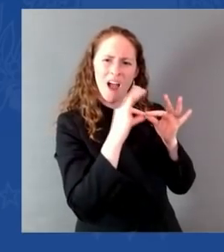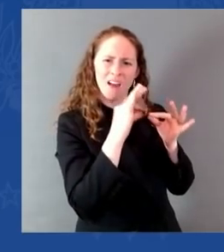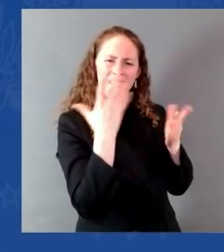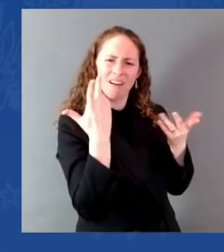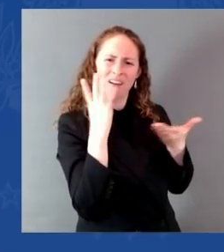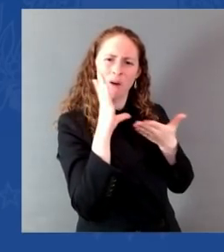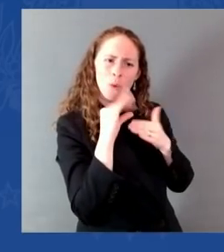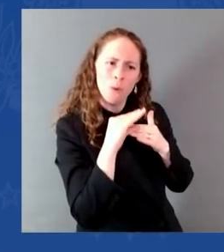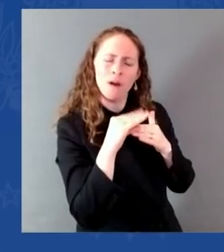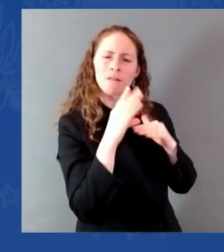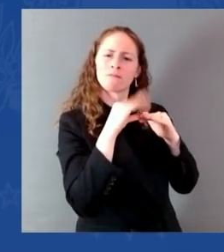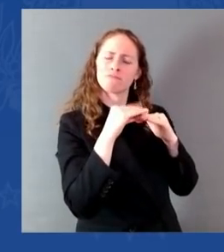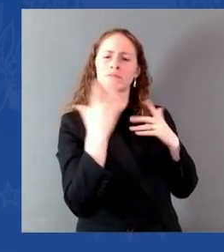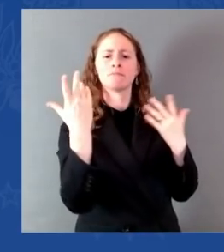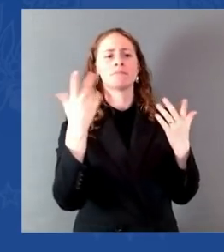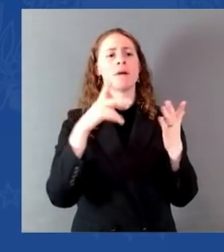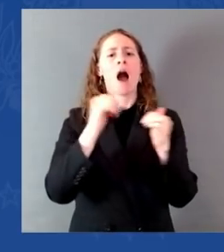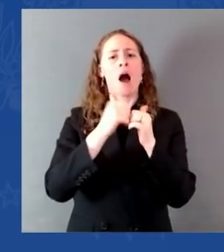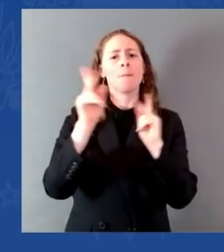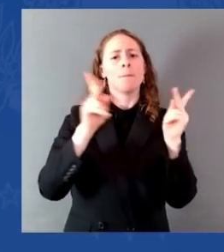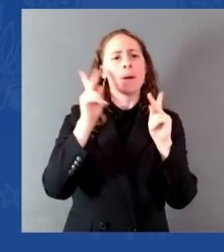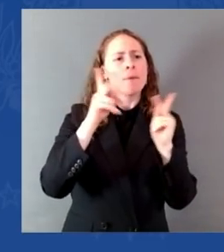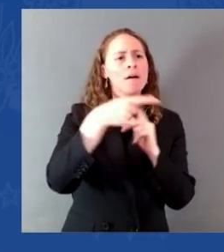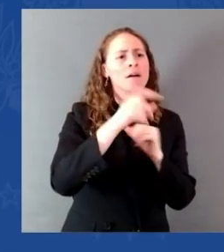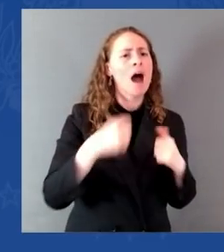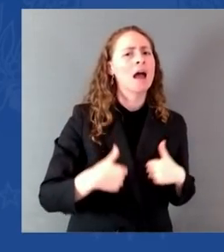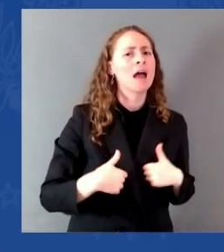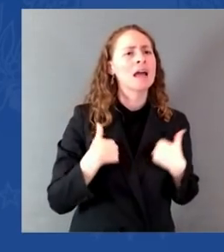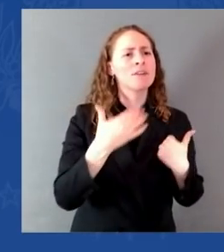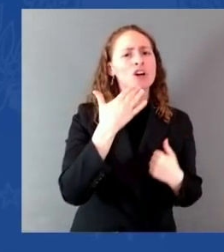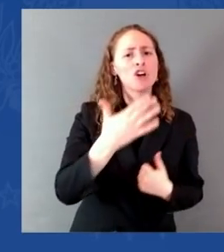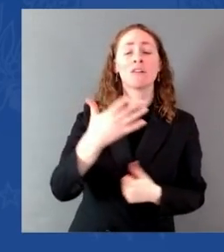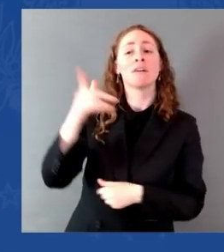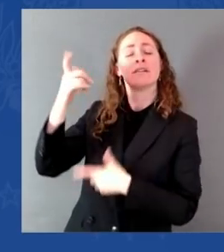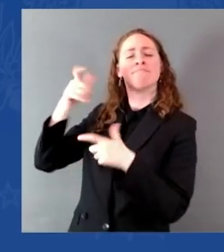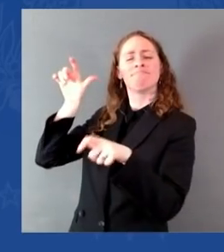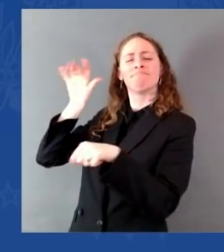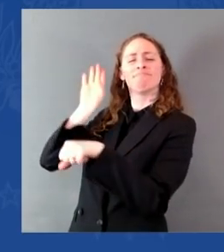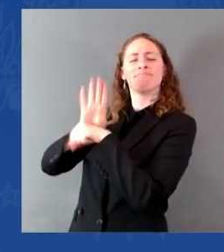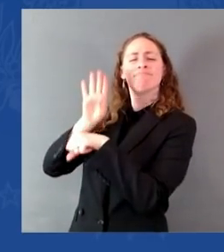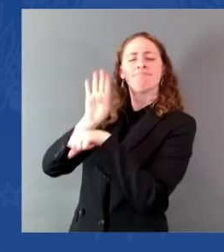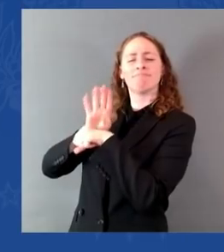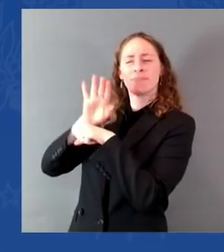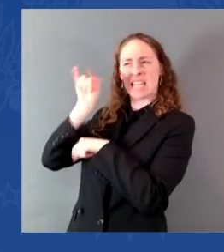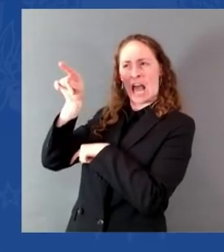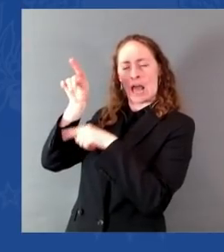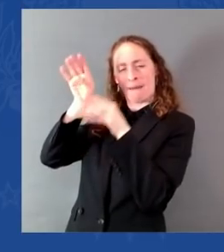Look, right now --